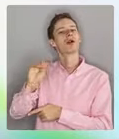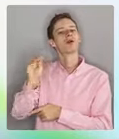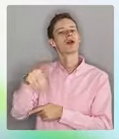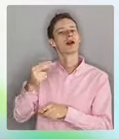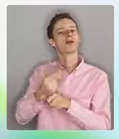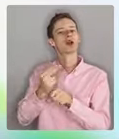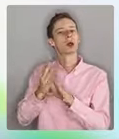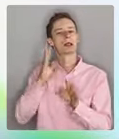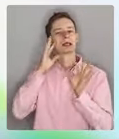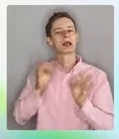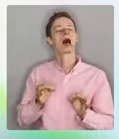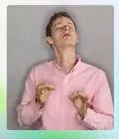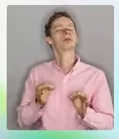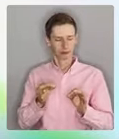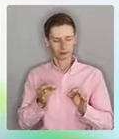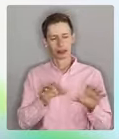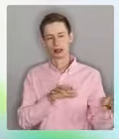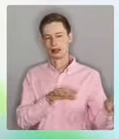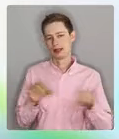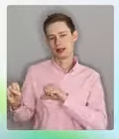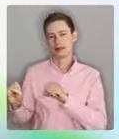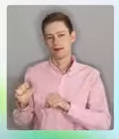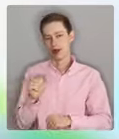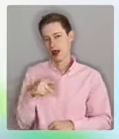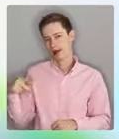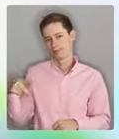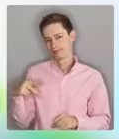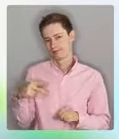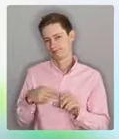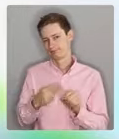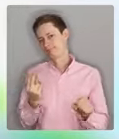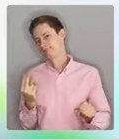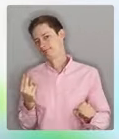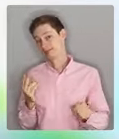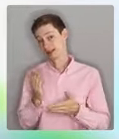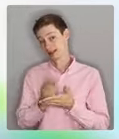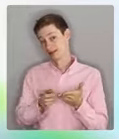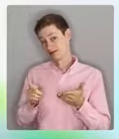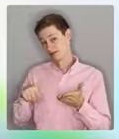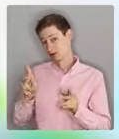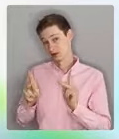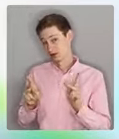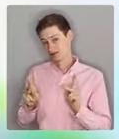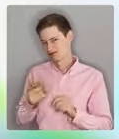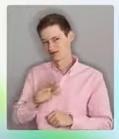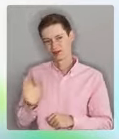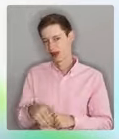this is the moment when they decide to leave an app. And certainly, some of these do not come back.